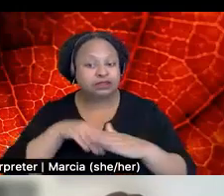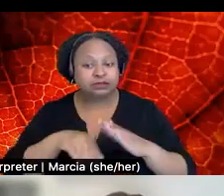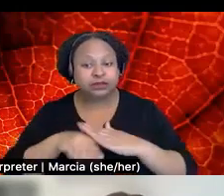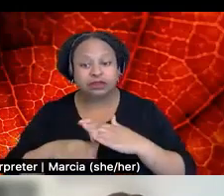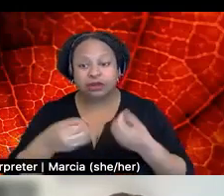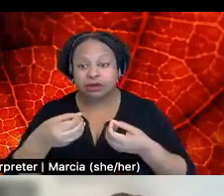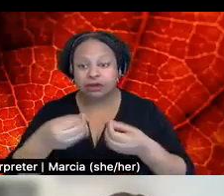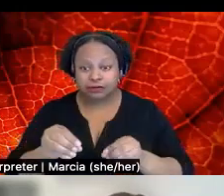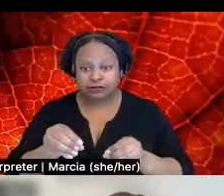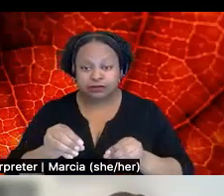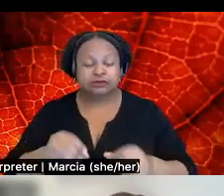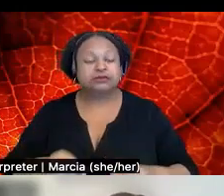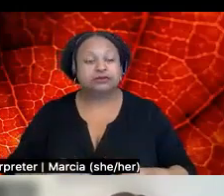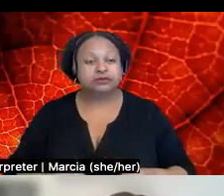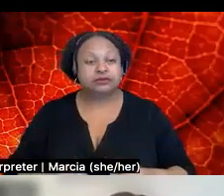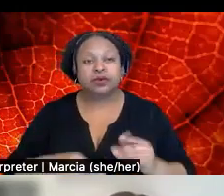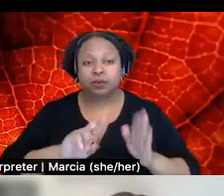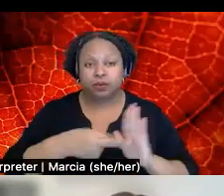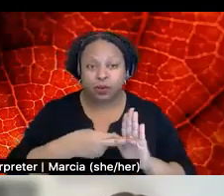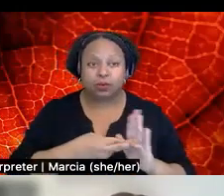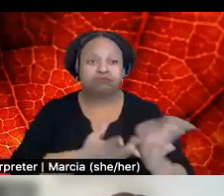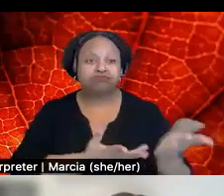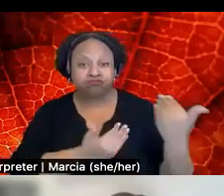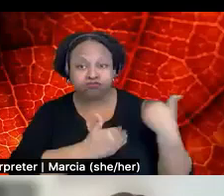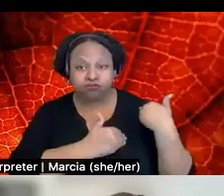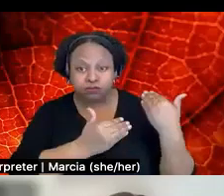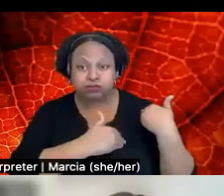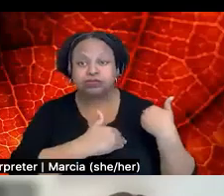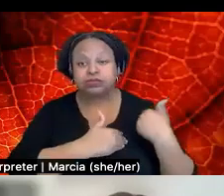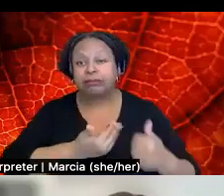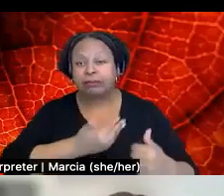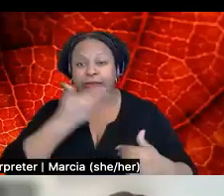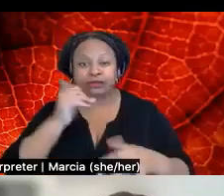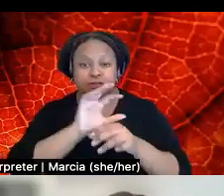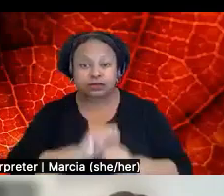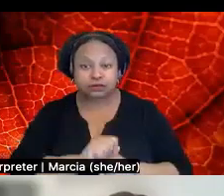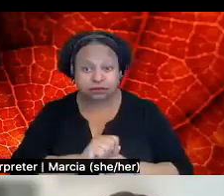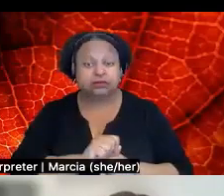Roles, responsibilities and best practices in working together.